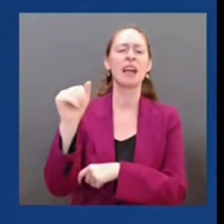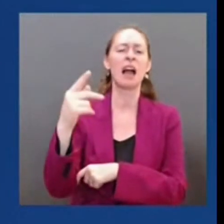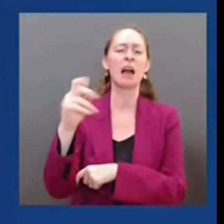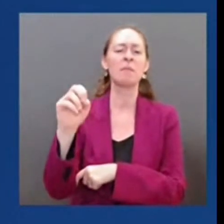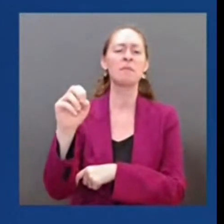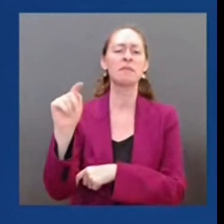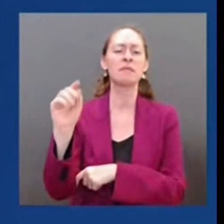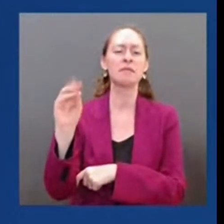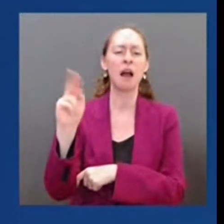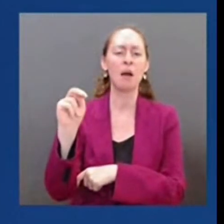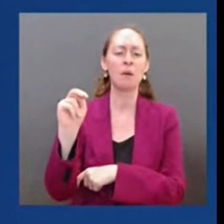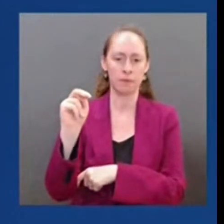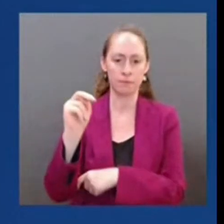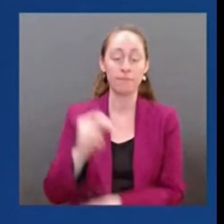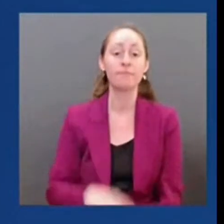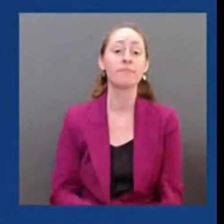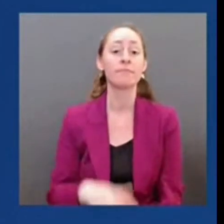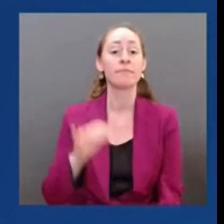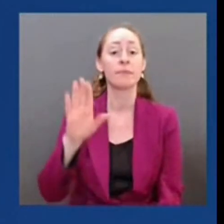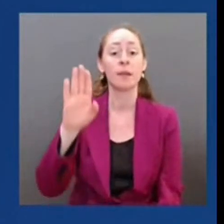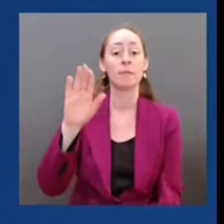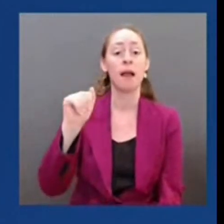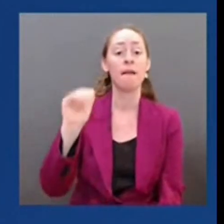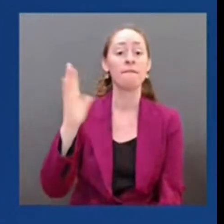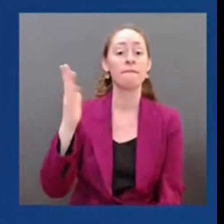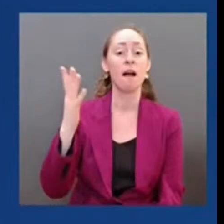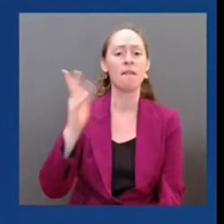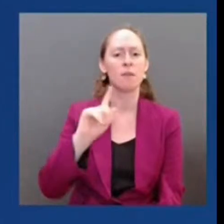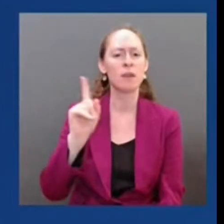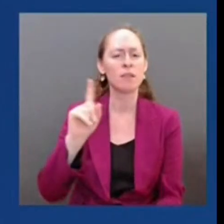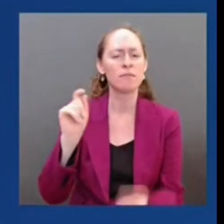CAPE IN CAPE TOWN AND BA5 IN